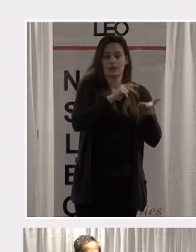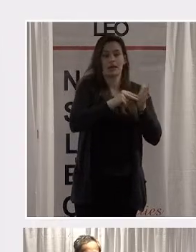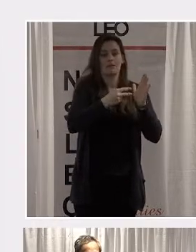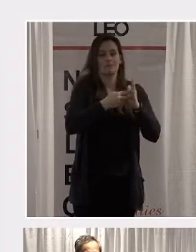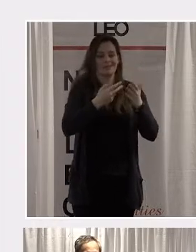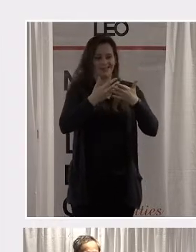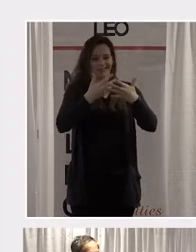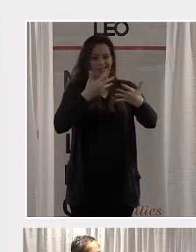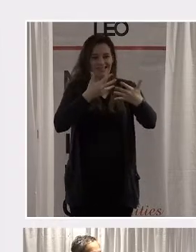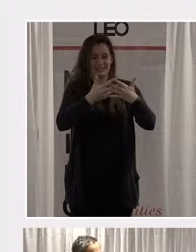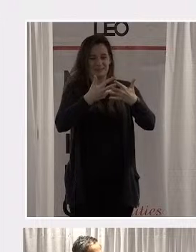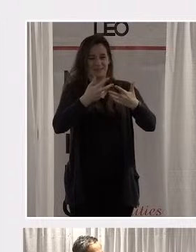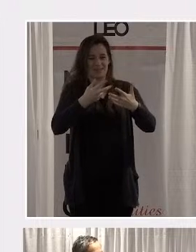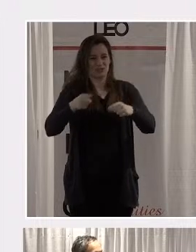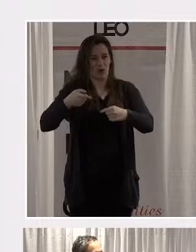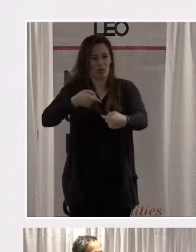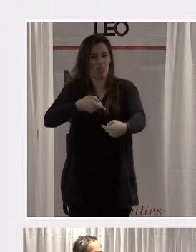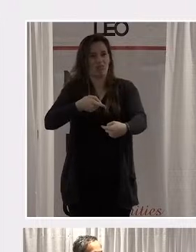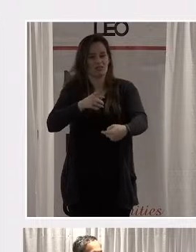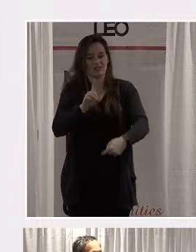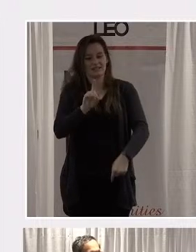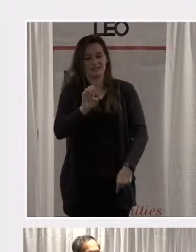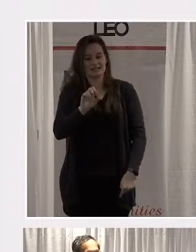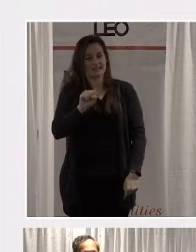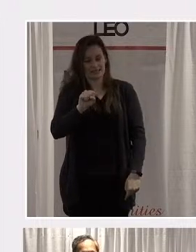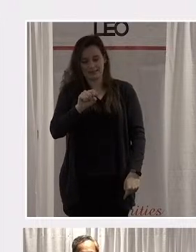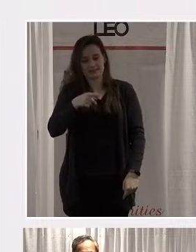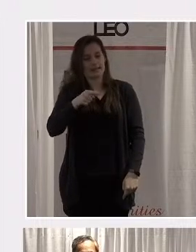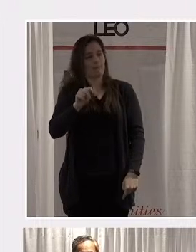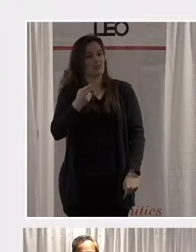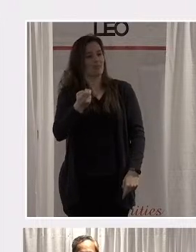SO ONE OF THE THINGS WE LEARN TO DO IS ON STEPS,